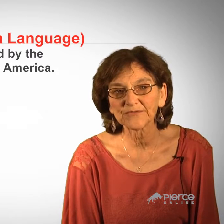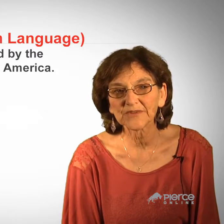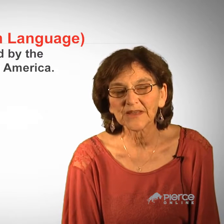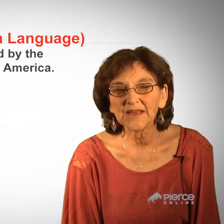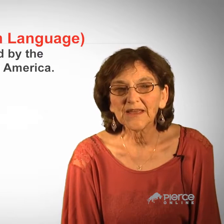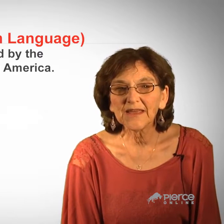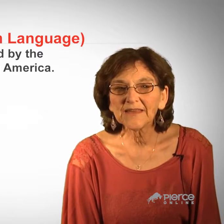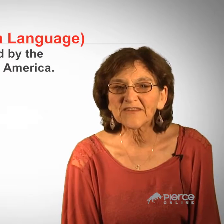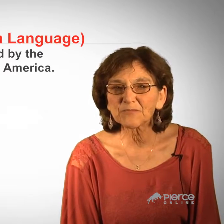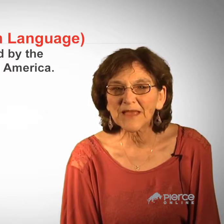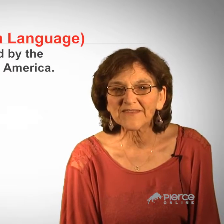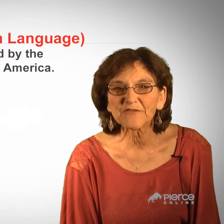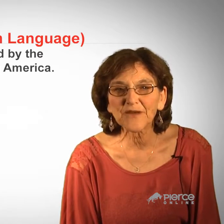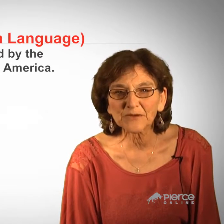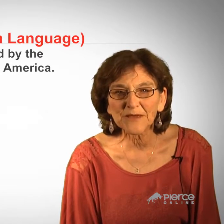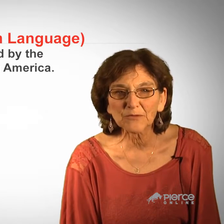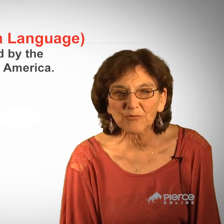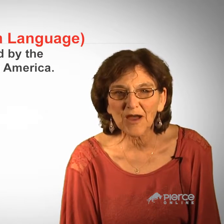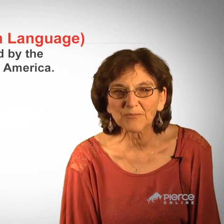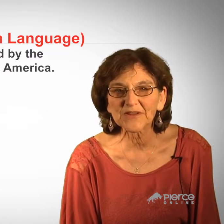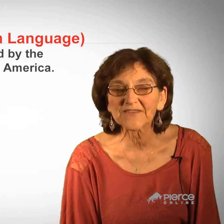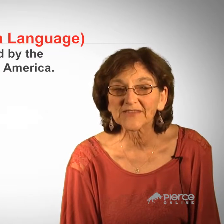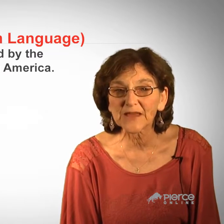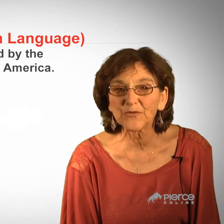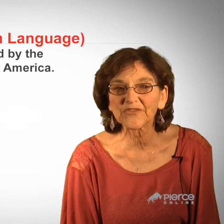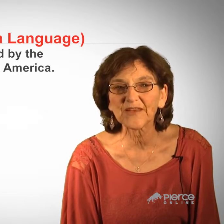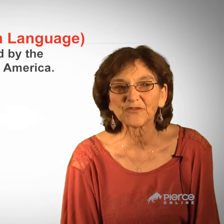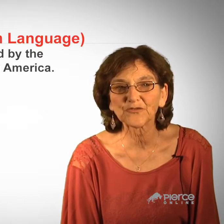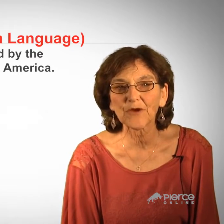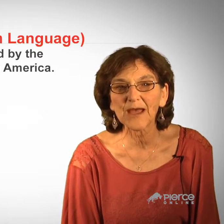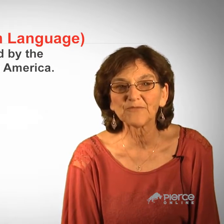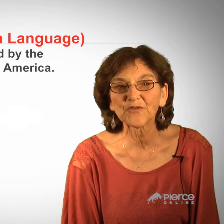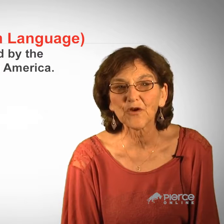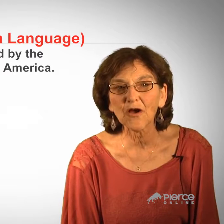It displays the fundamental properties linguists have described for all